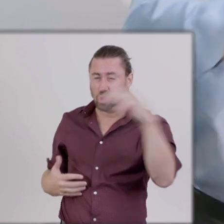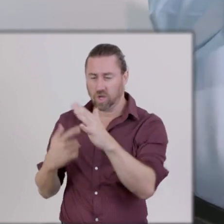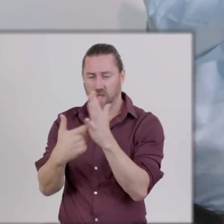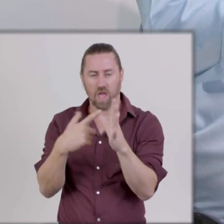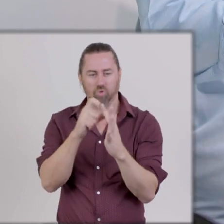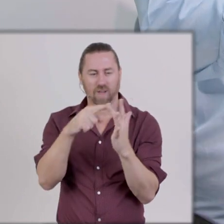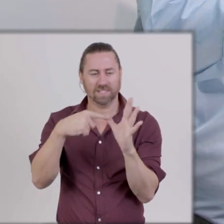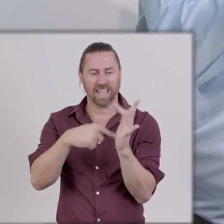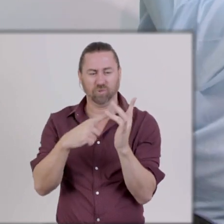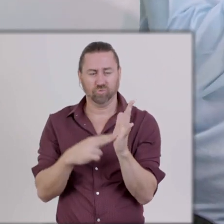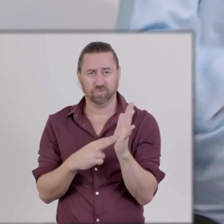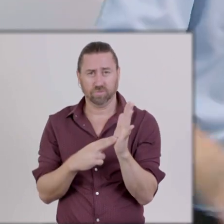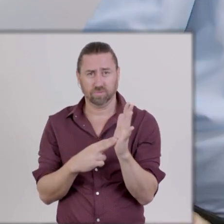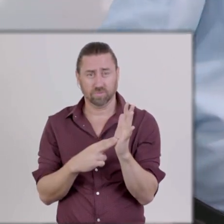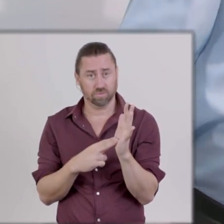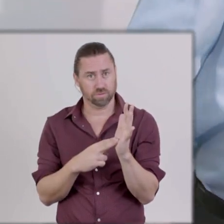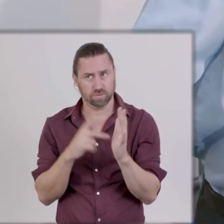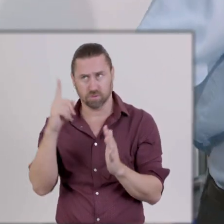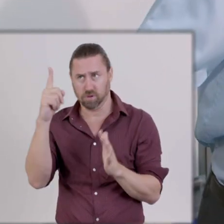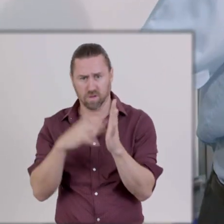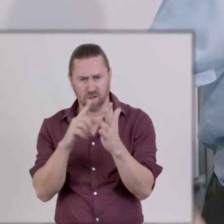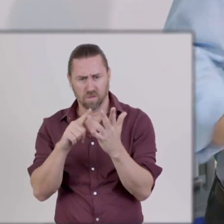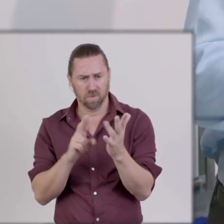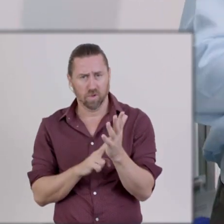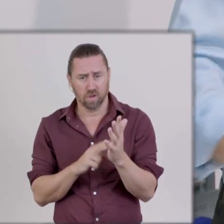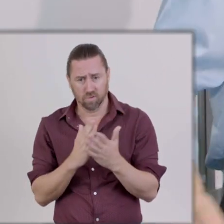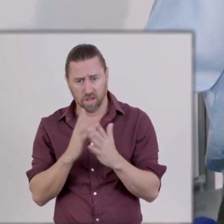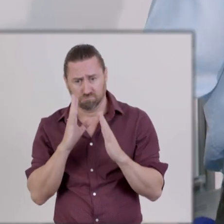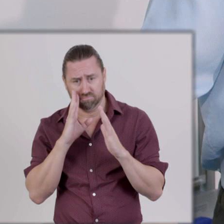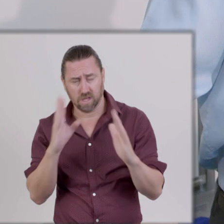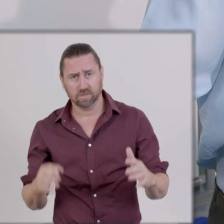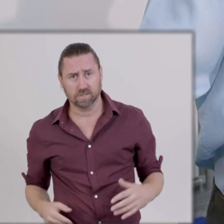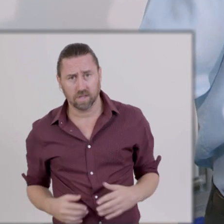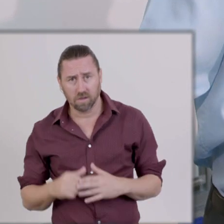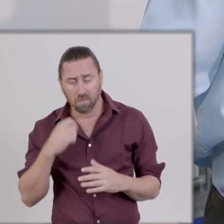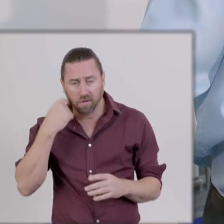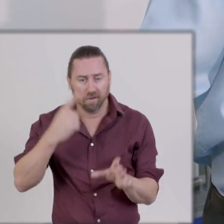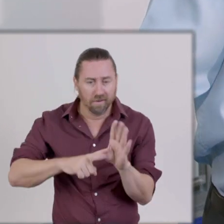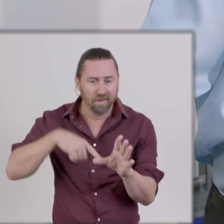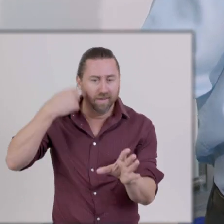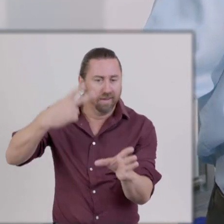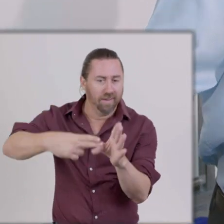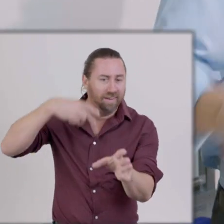The moon is incredible. I wonder how much we'll learn about the moon in the coming years,